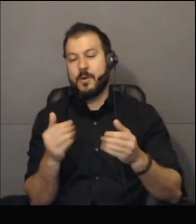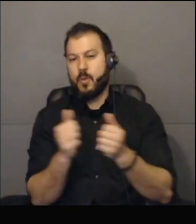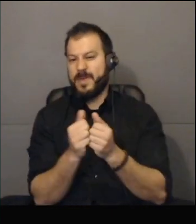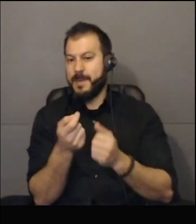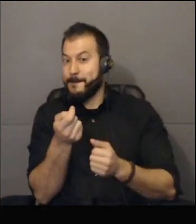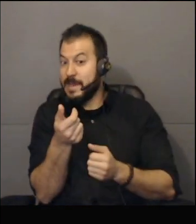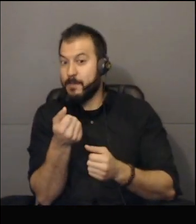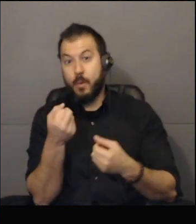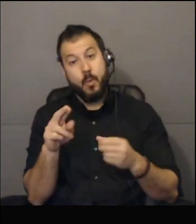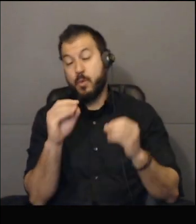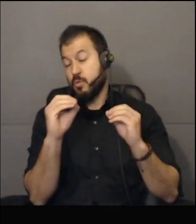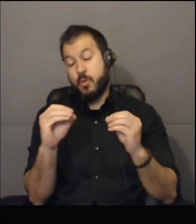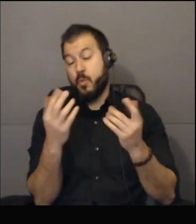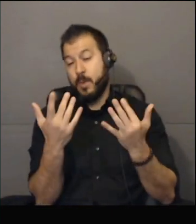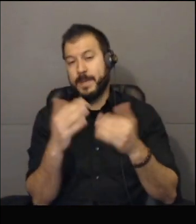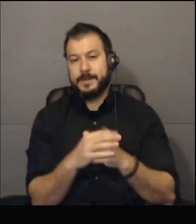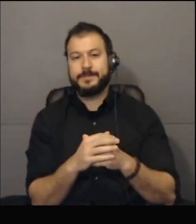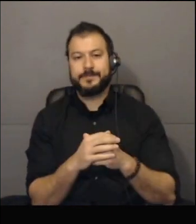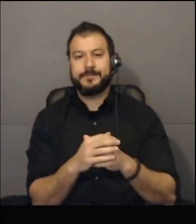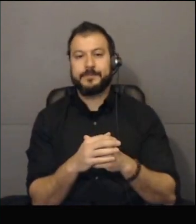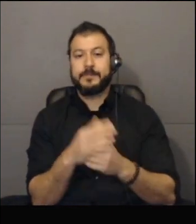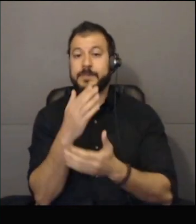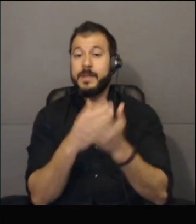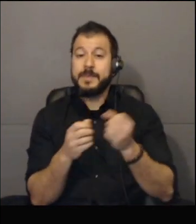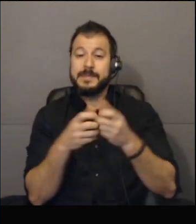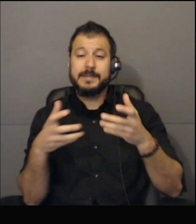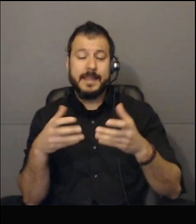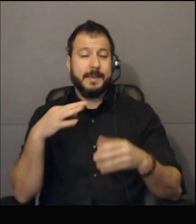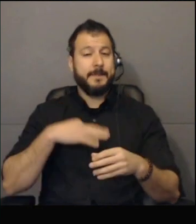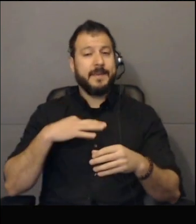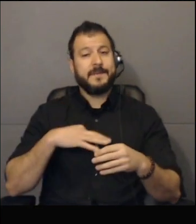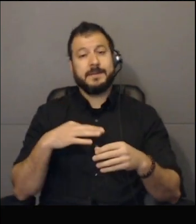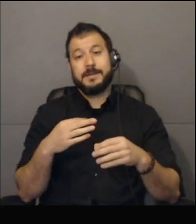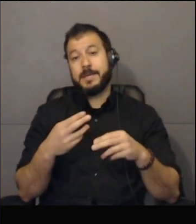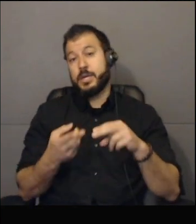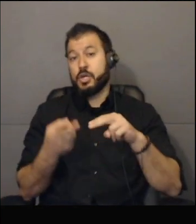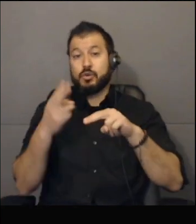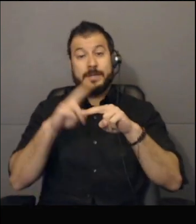A summary of the scaling benefits include increasing application availability